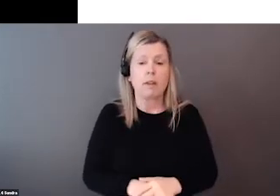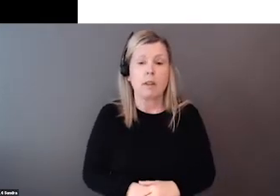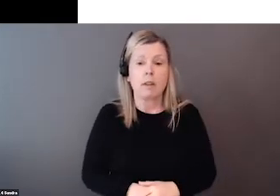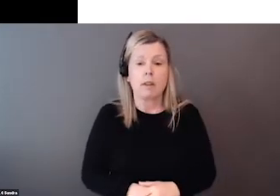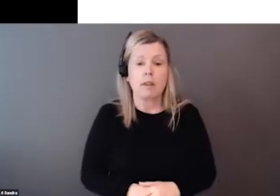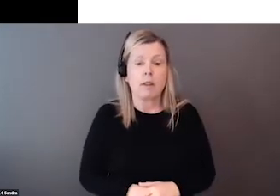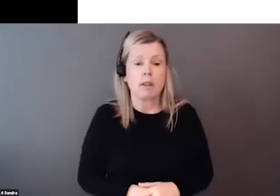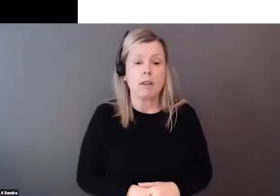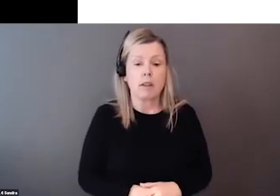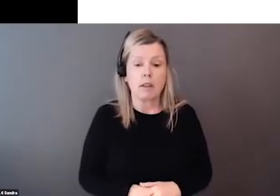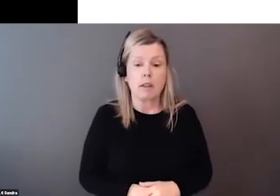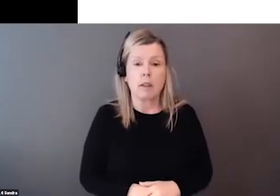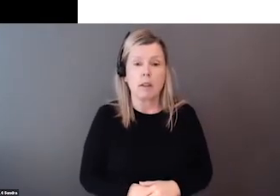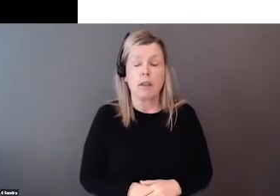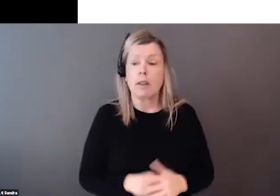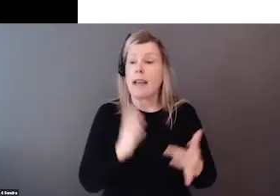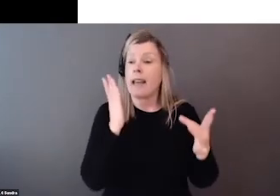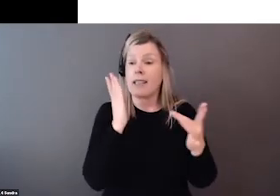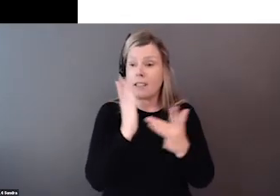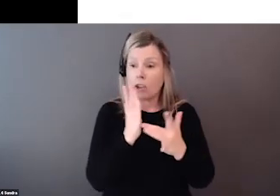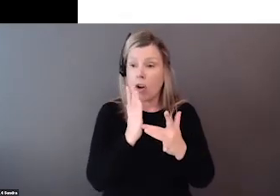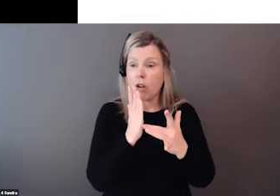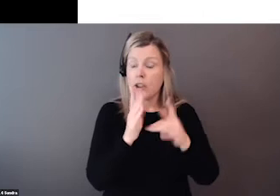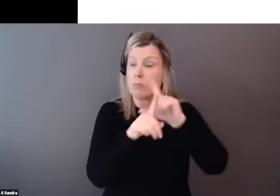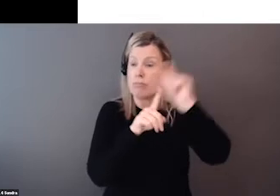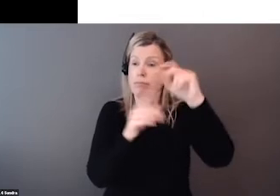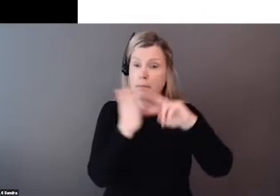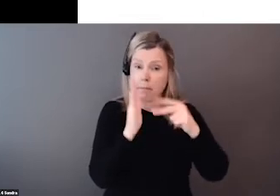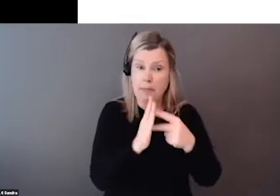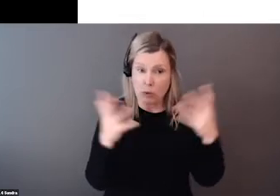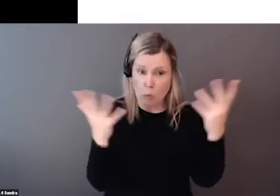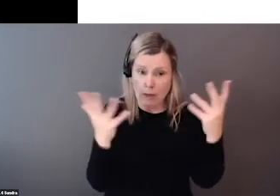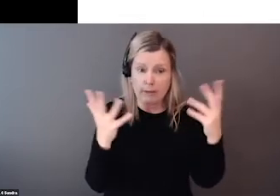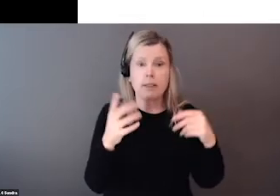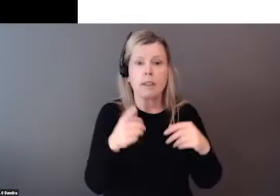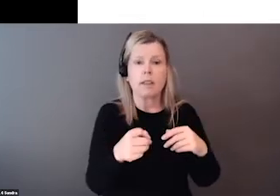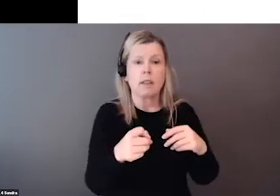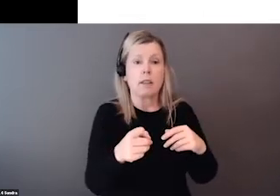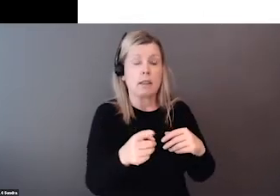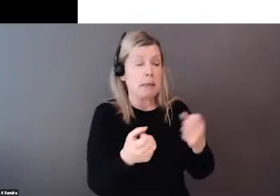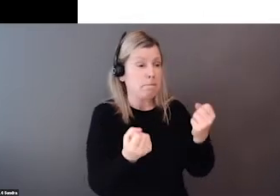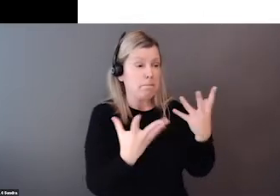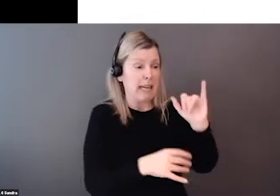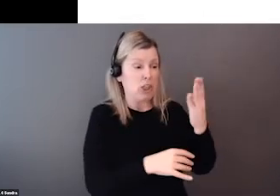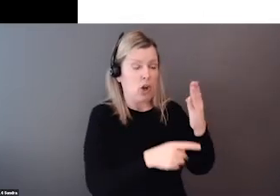Discussions on technological advancement have tended to center on the topic of automation, and a recent analysis of occupational data